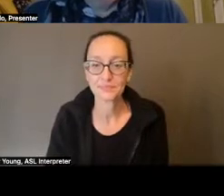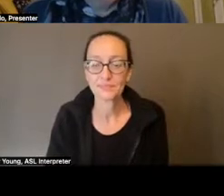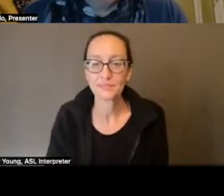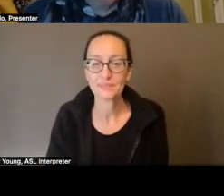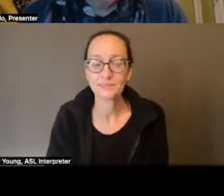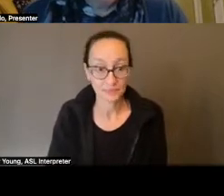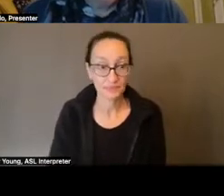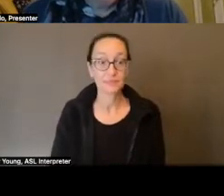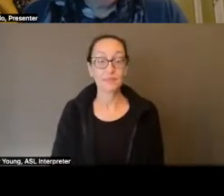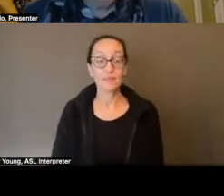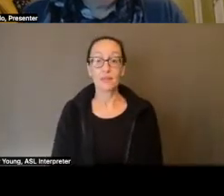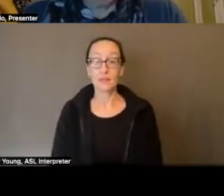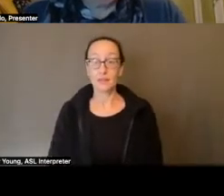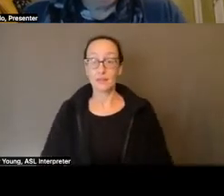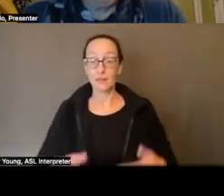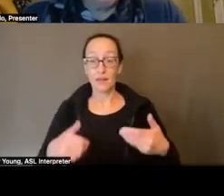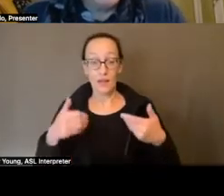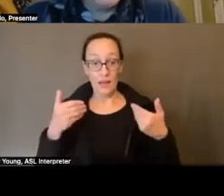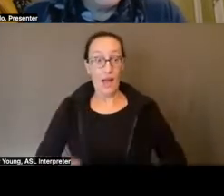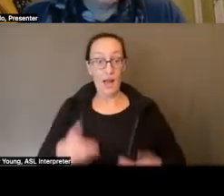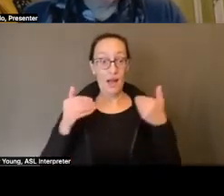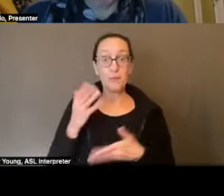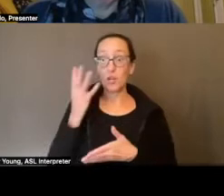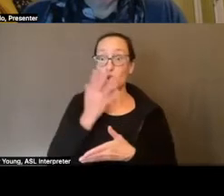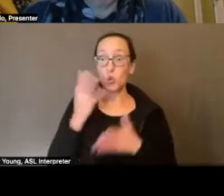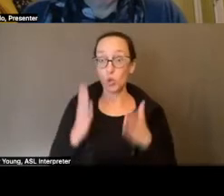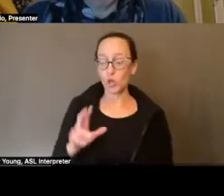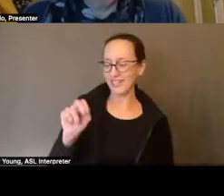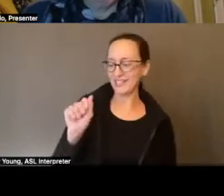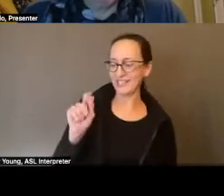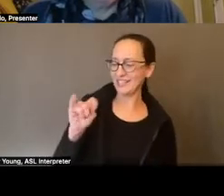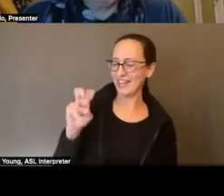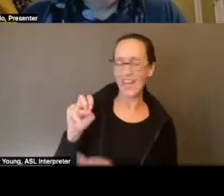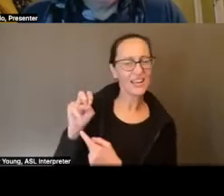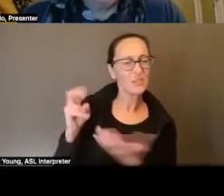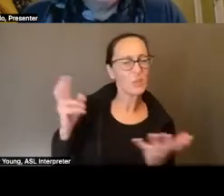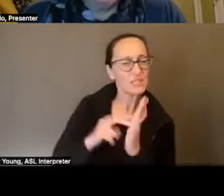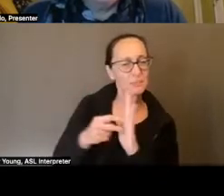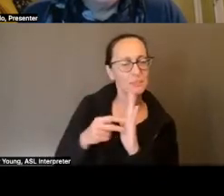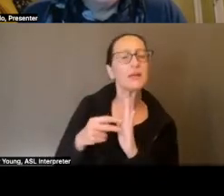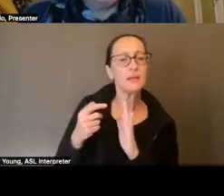So I am a native cuer, which means that I grew up with cued speech.